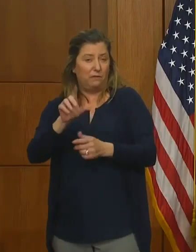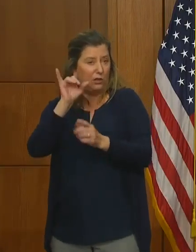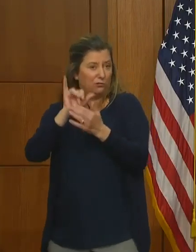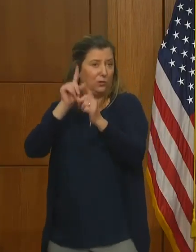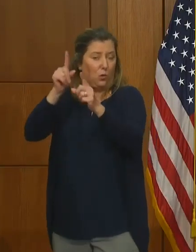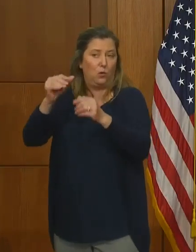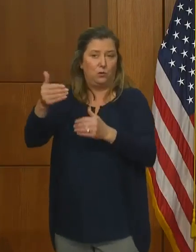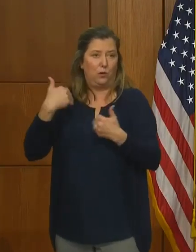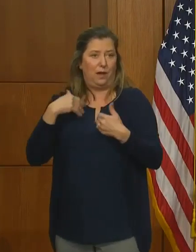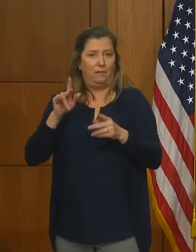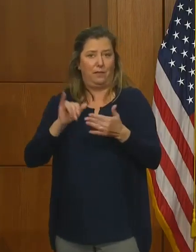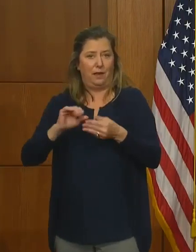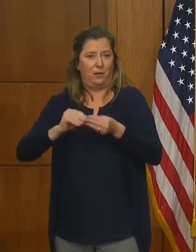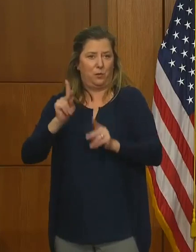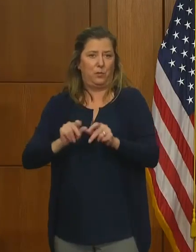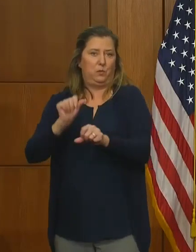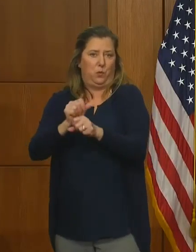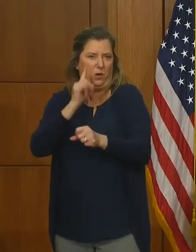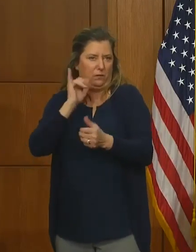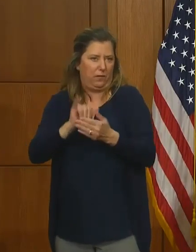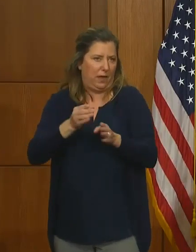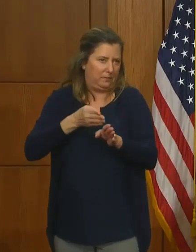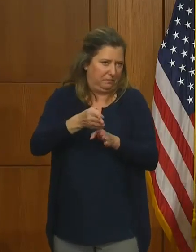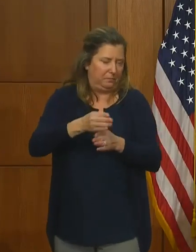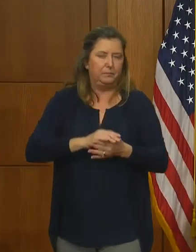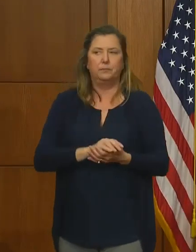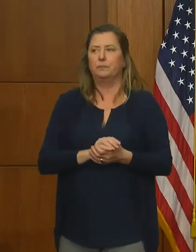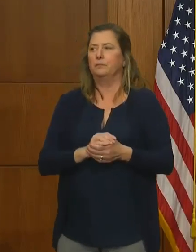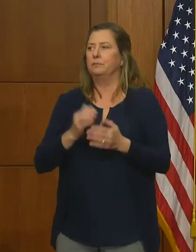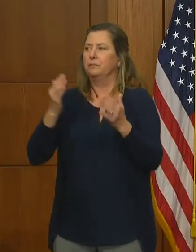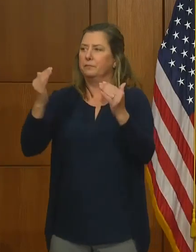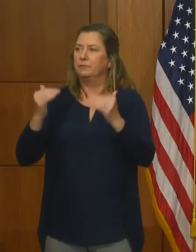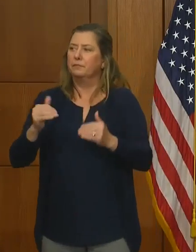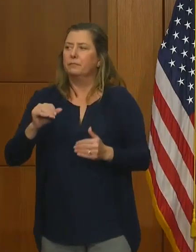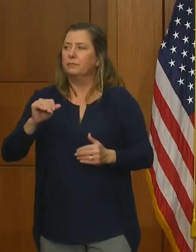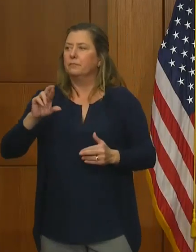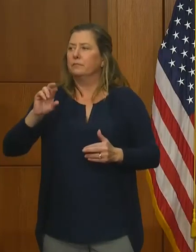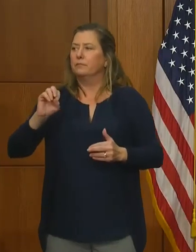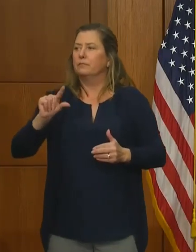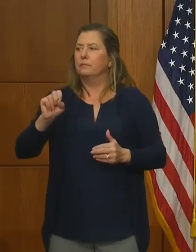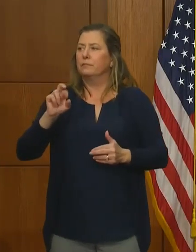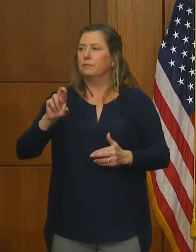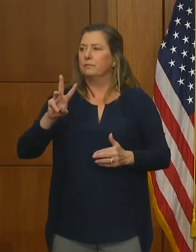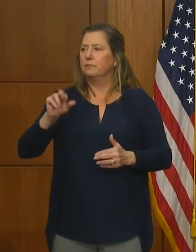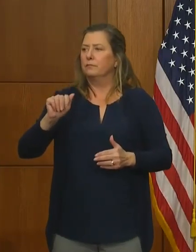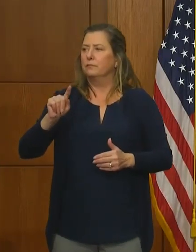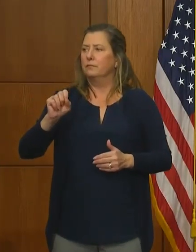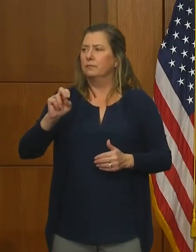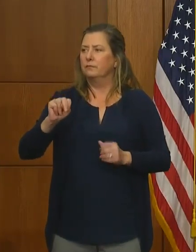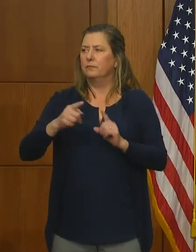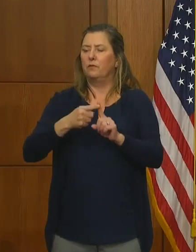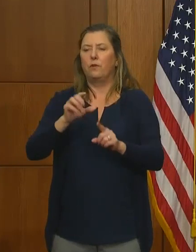THAT TO SOMEWHERE IN THE NEIGHBORHOOD OF ABOUT FIFTEEN